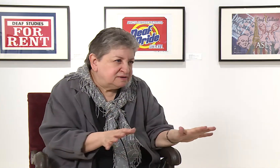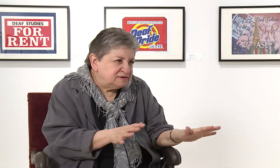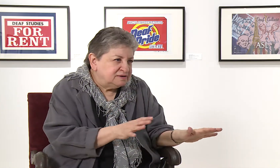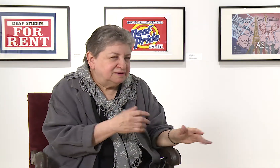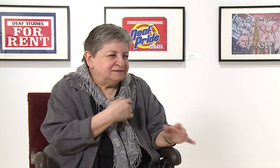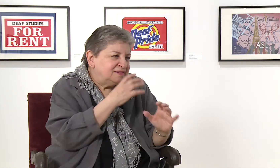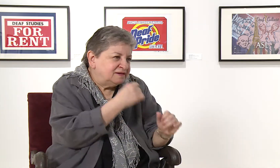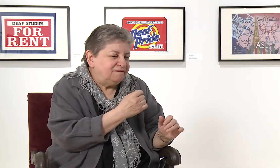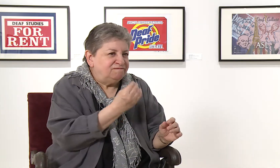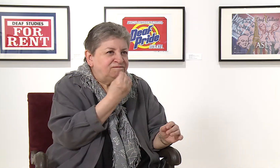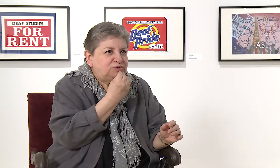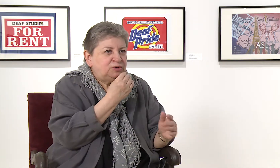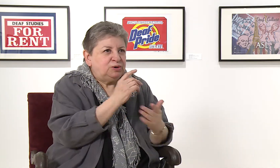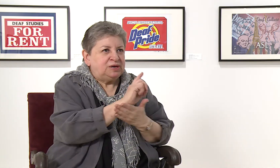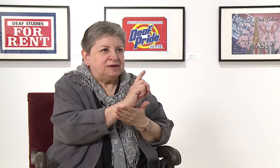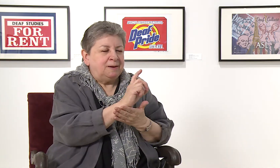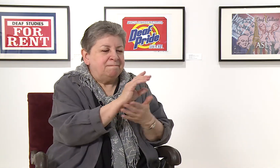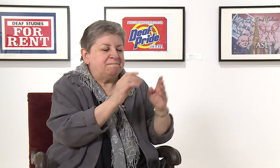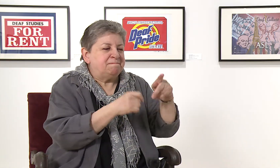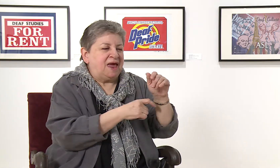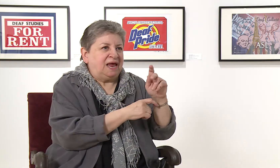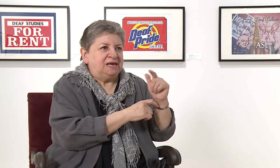using art and design and consumerism.